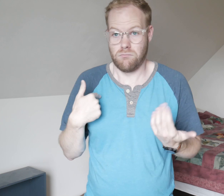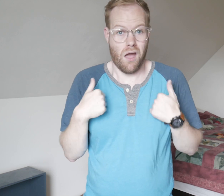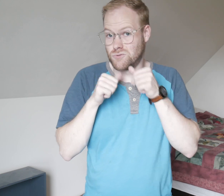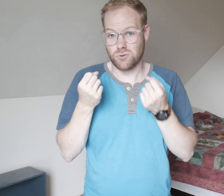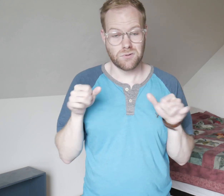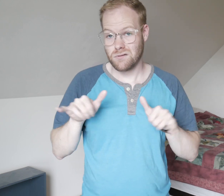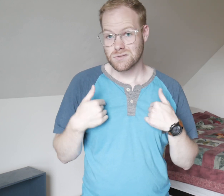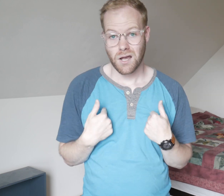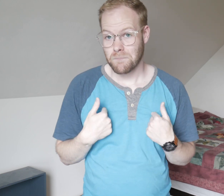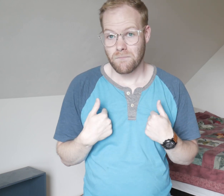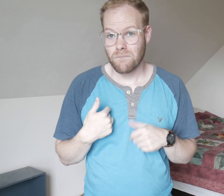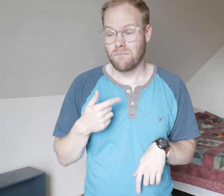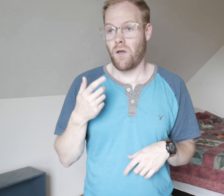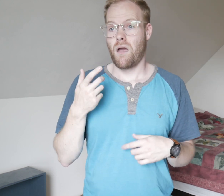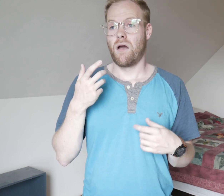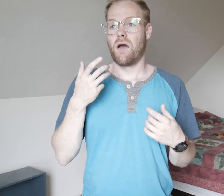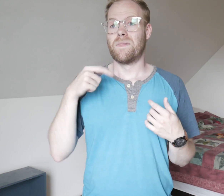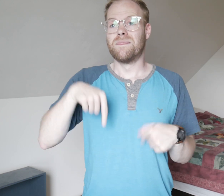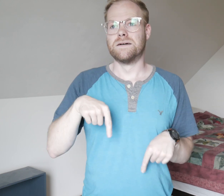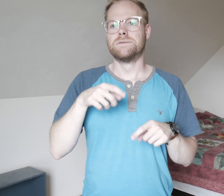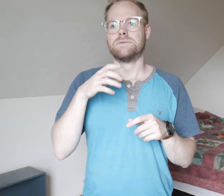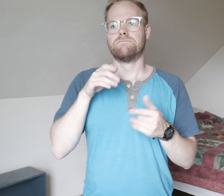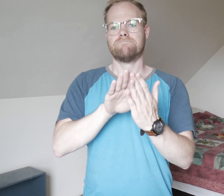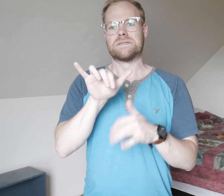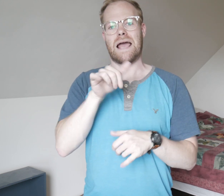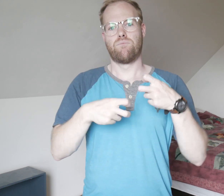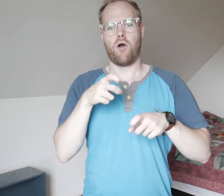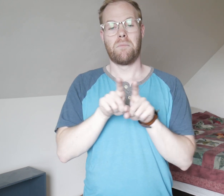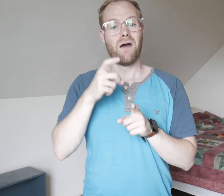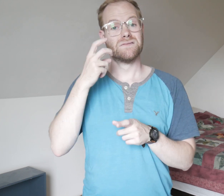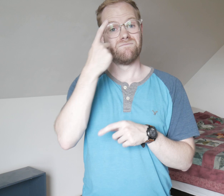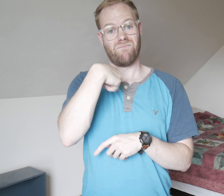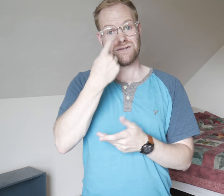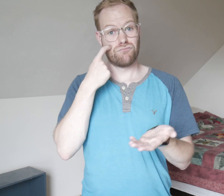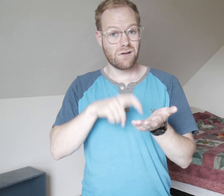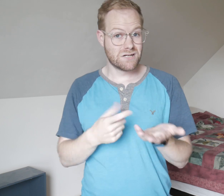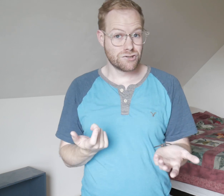I don’t sign the same. This runs into the same problem as facial recognition.